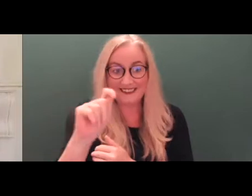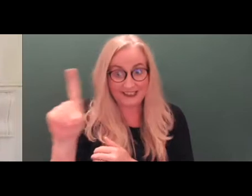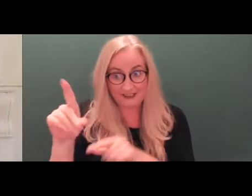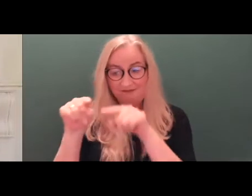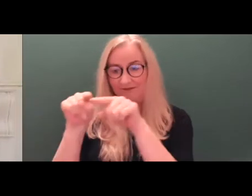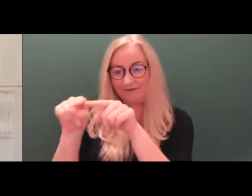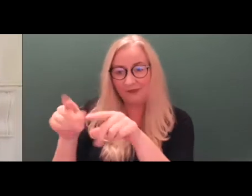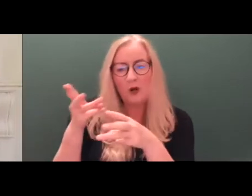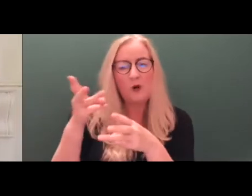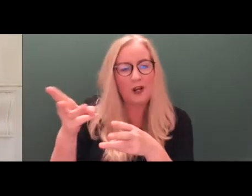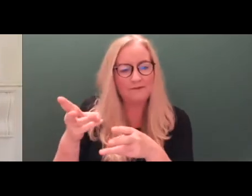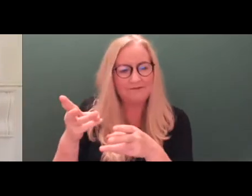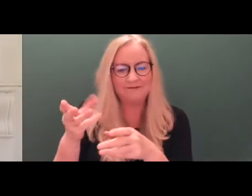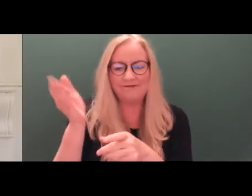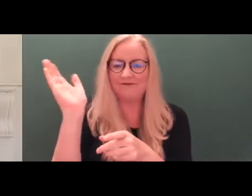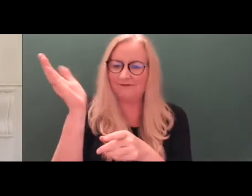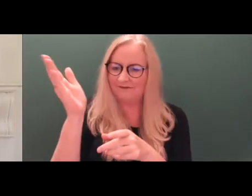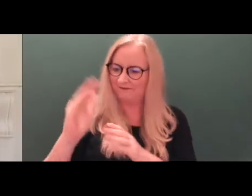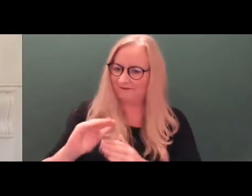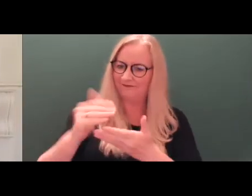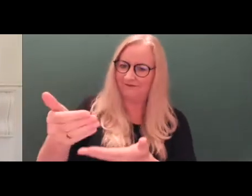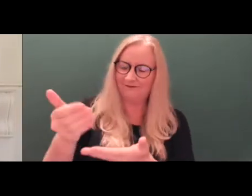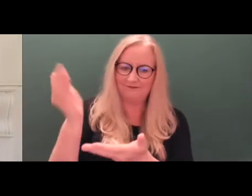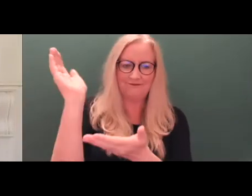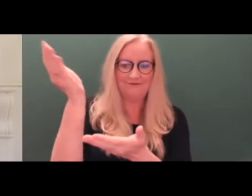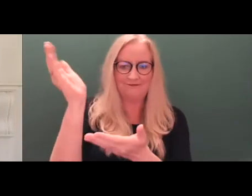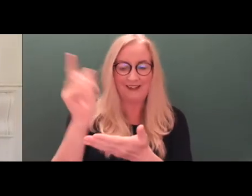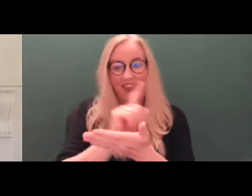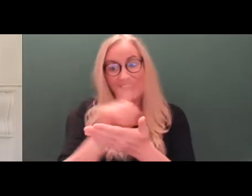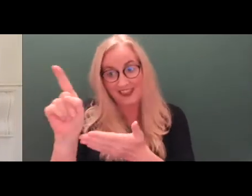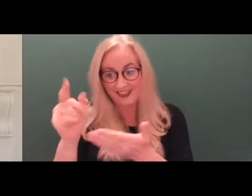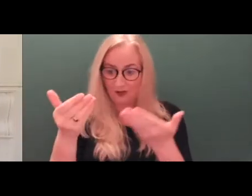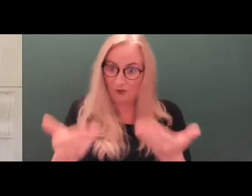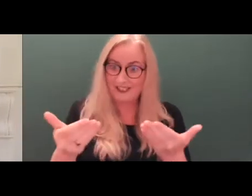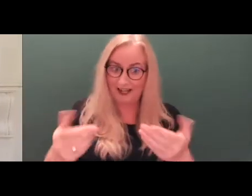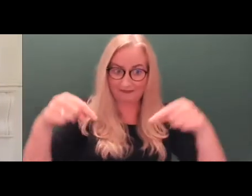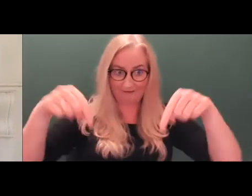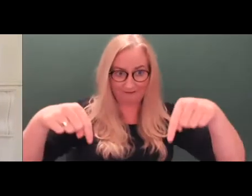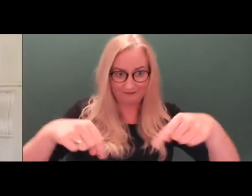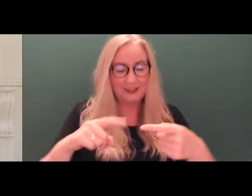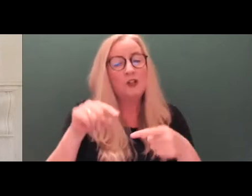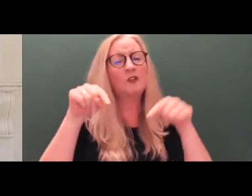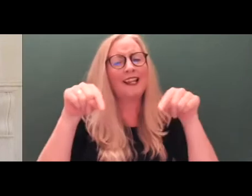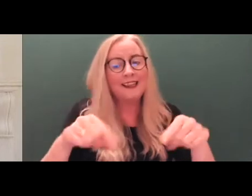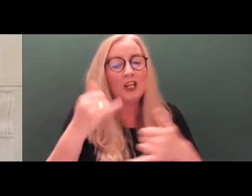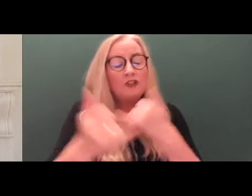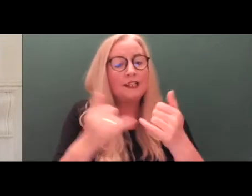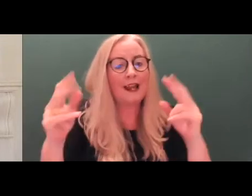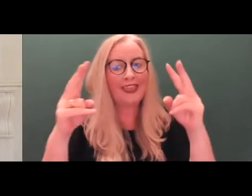the con who will deliver an address later today. This year, the theme of the conference will